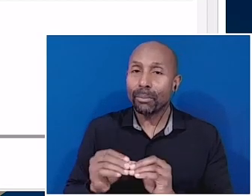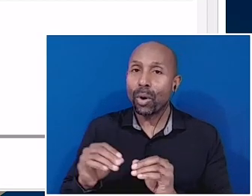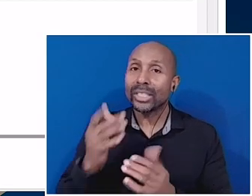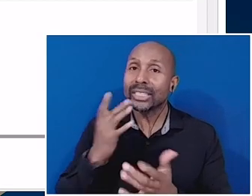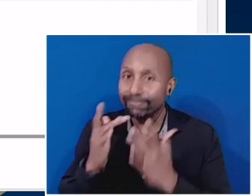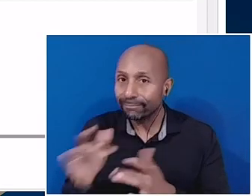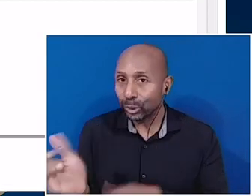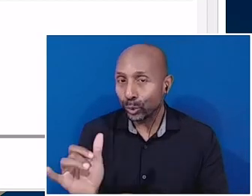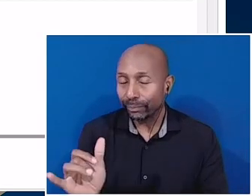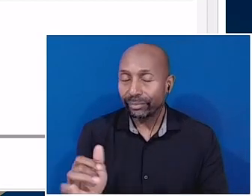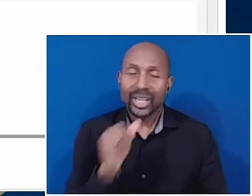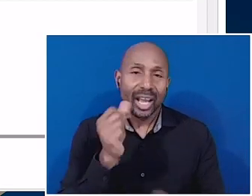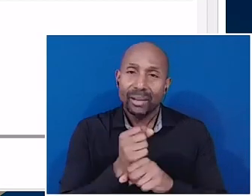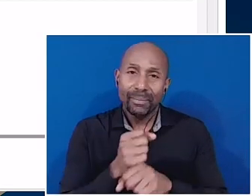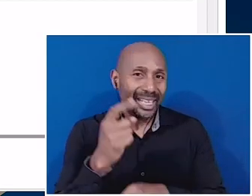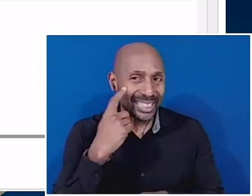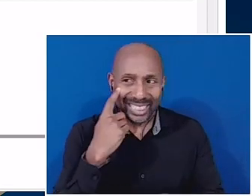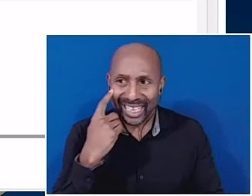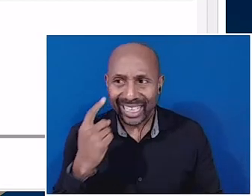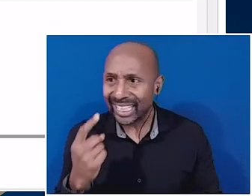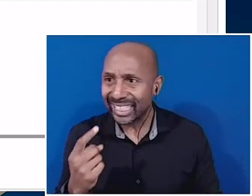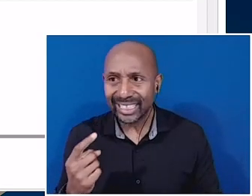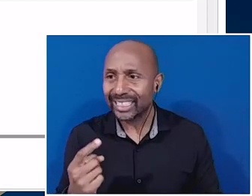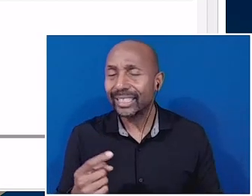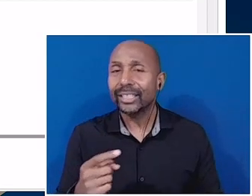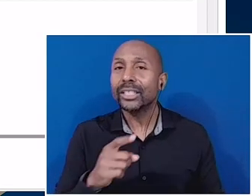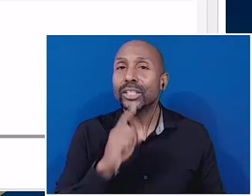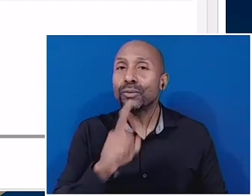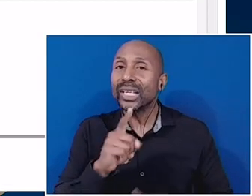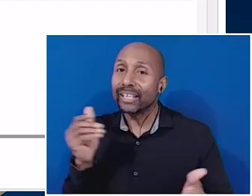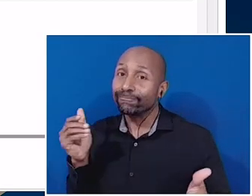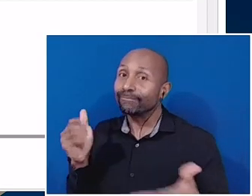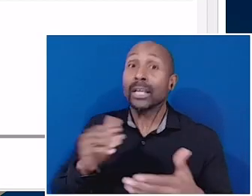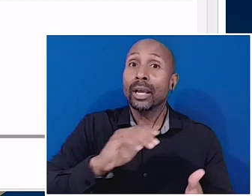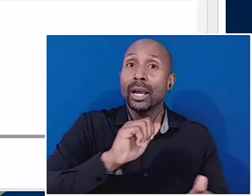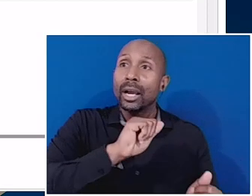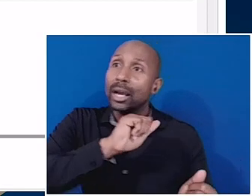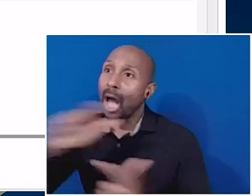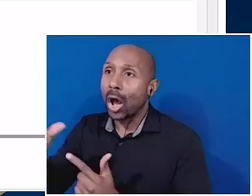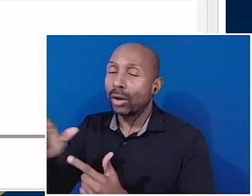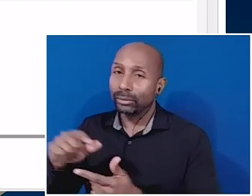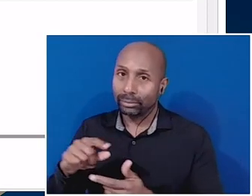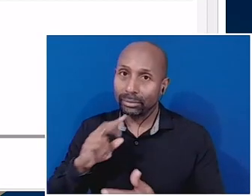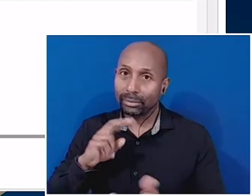go all the way to all. You know, Herman said the Department doesn't want to see none.